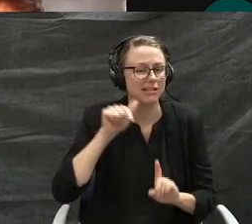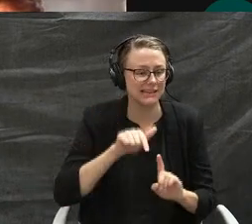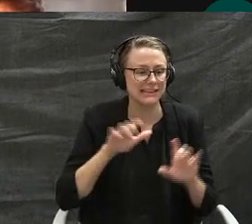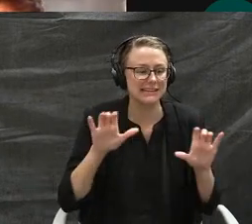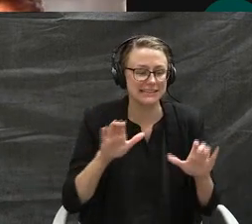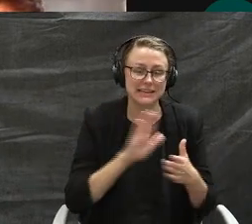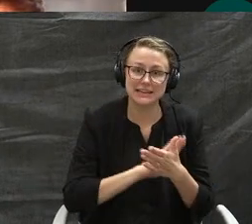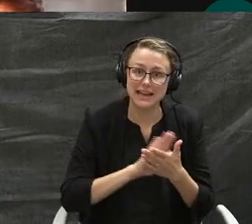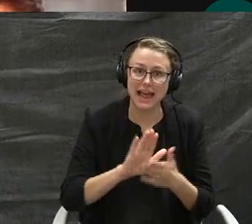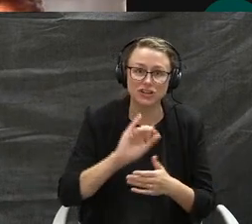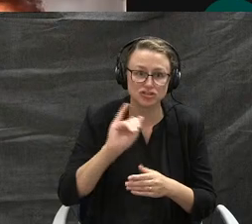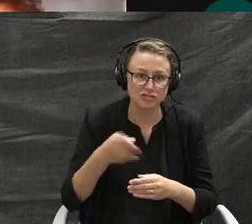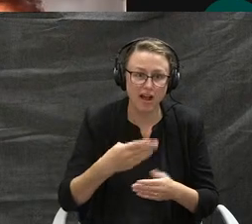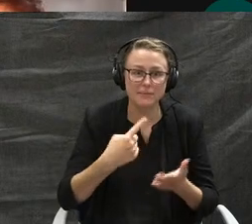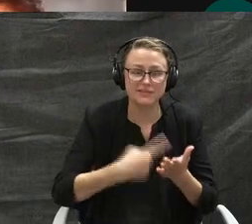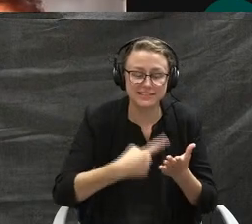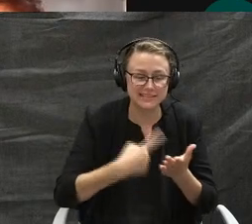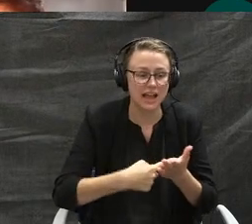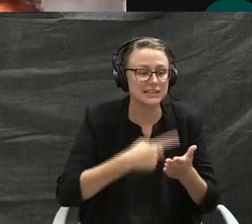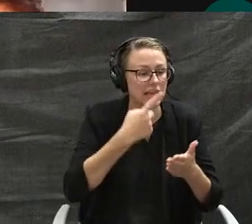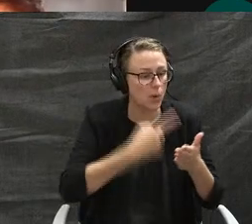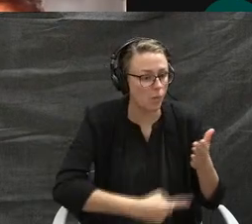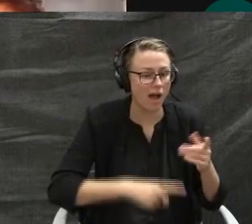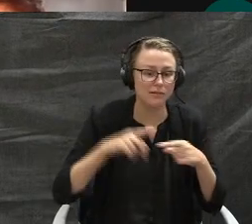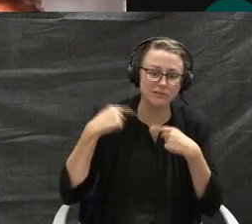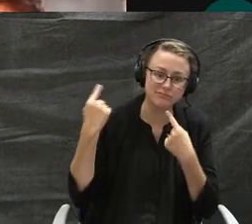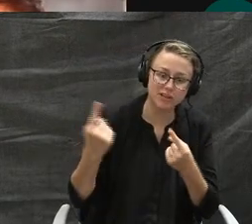Through things were going to be doing from an infant.